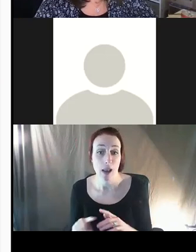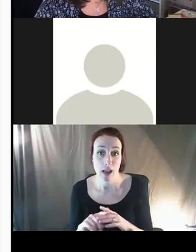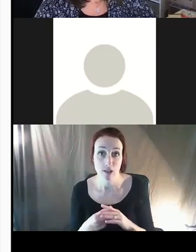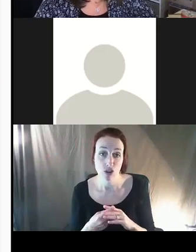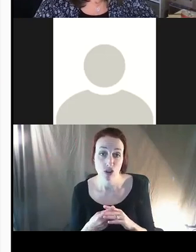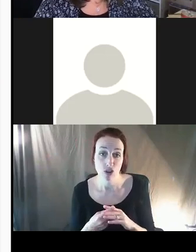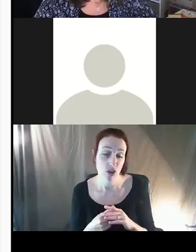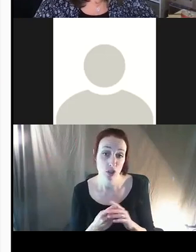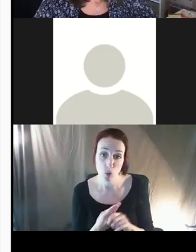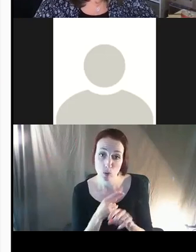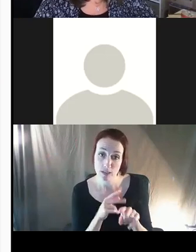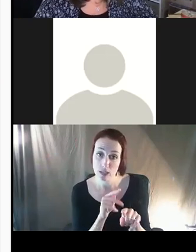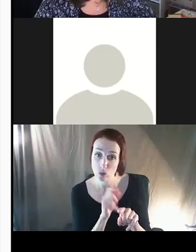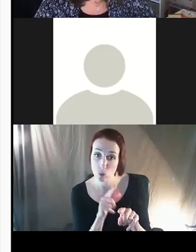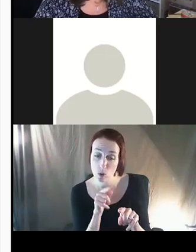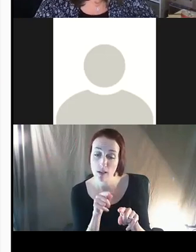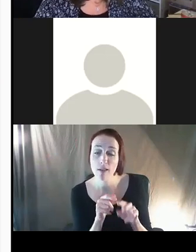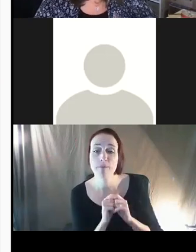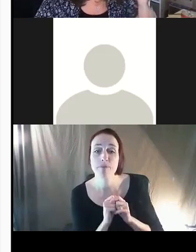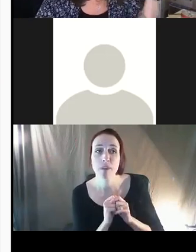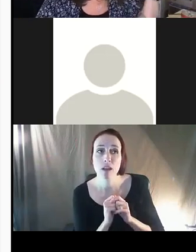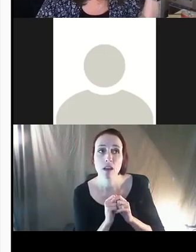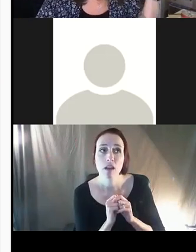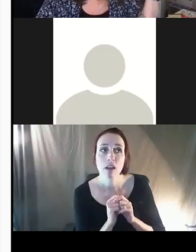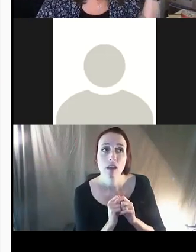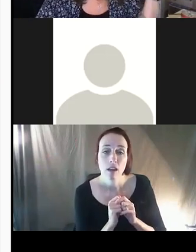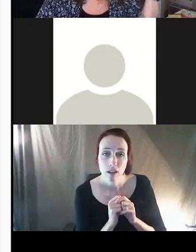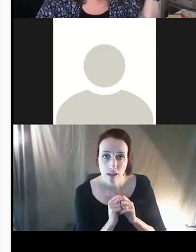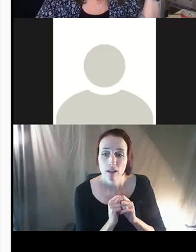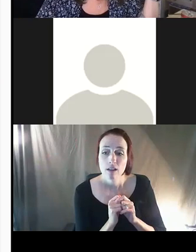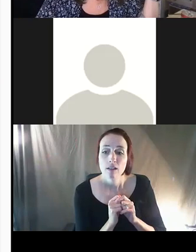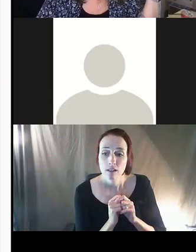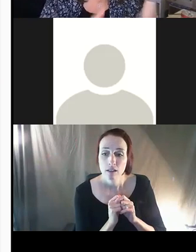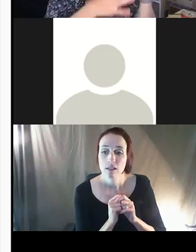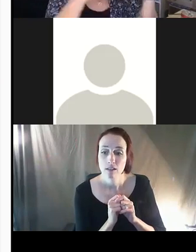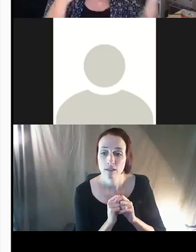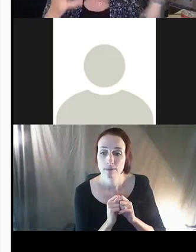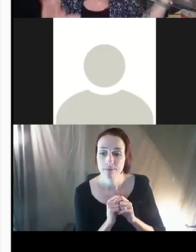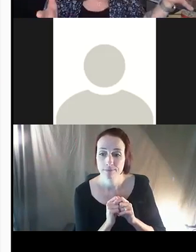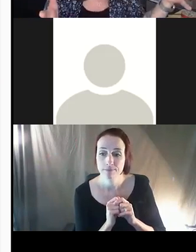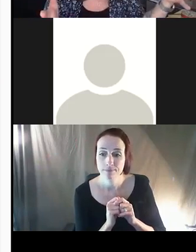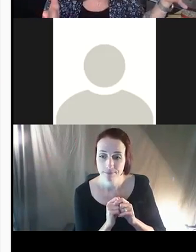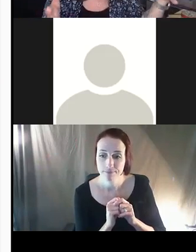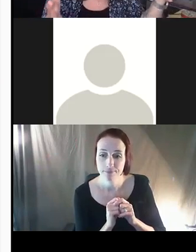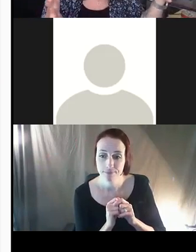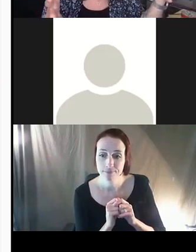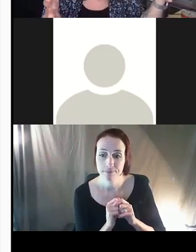it, it reminded me of what we were talking about in even like the text section.